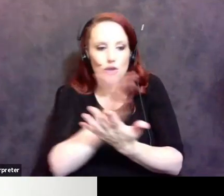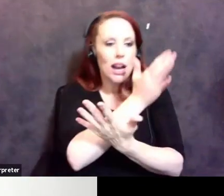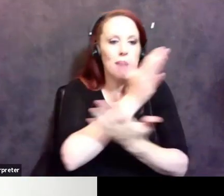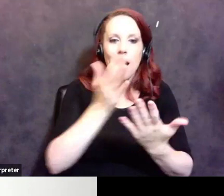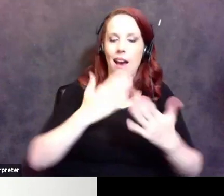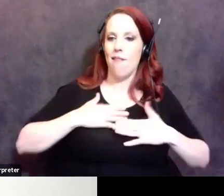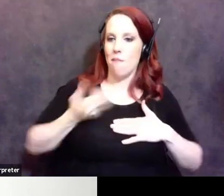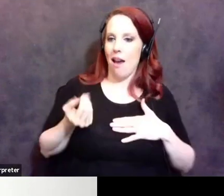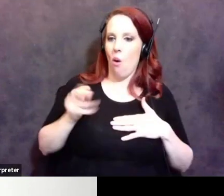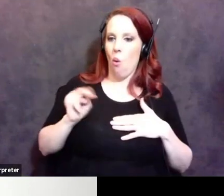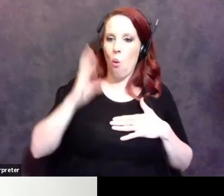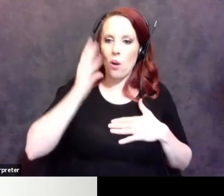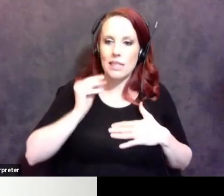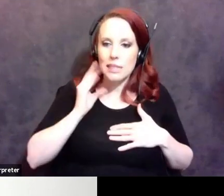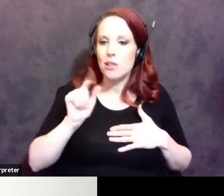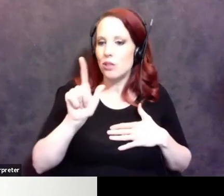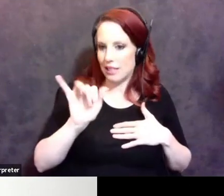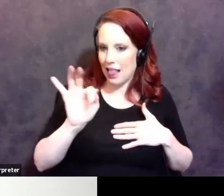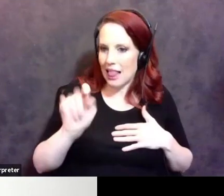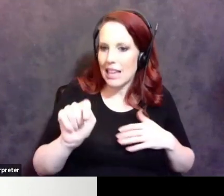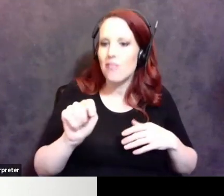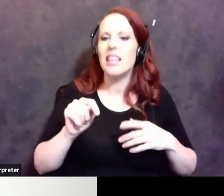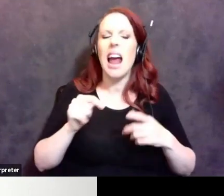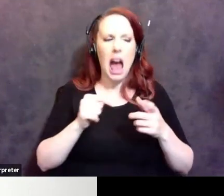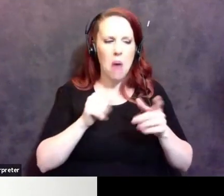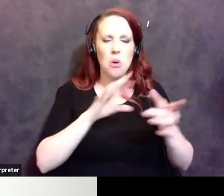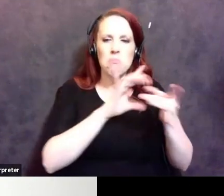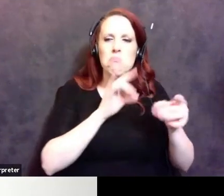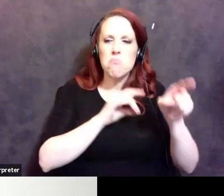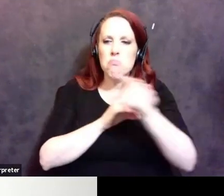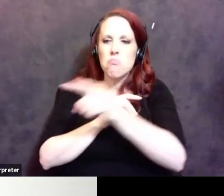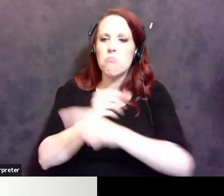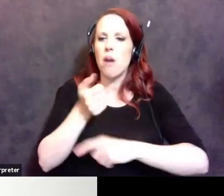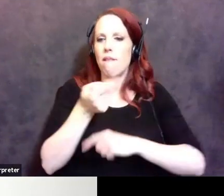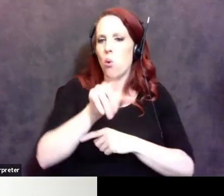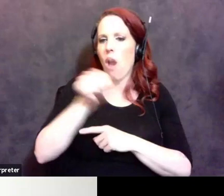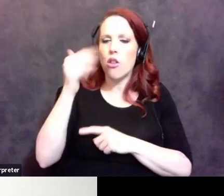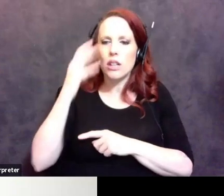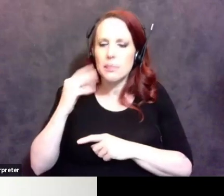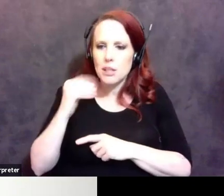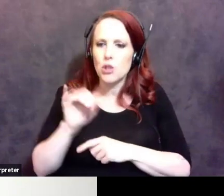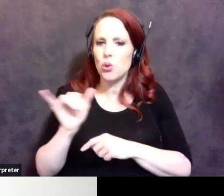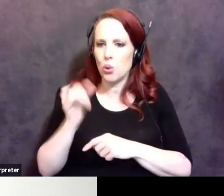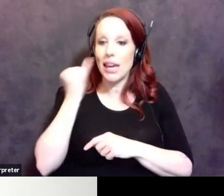and I will bring in other people's experiences if they give me consent to share their stories